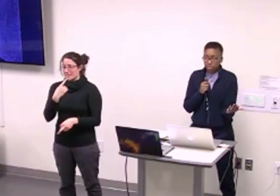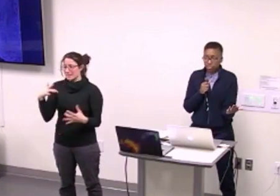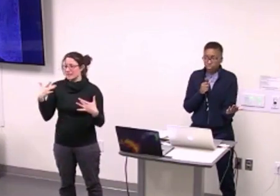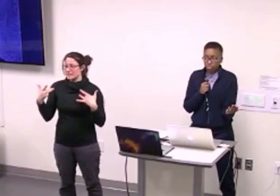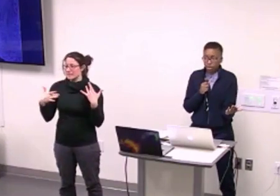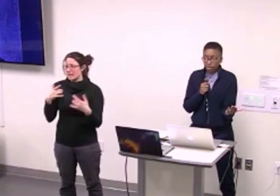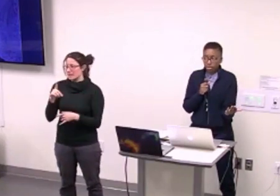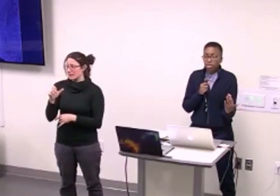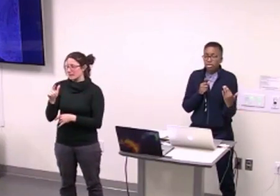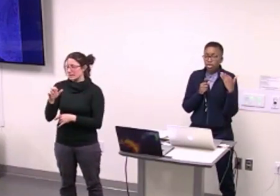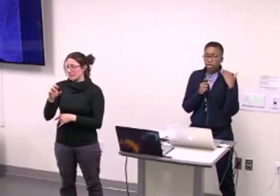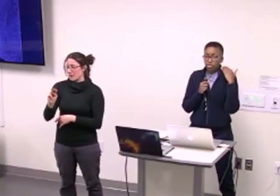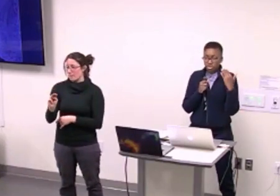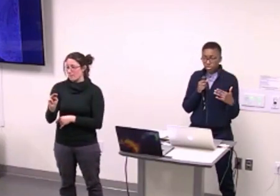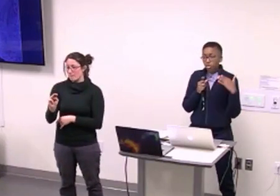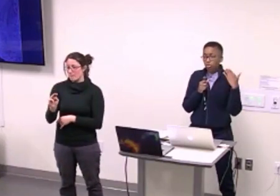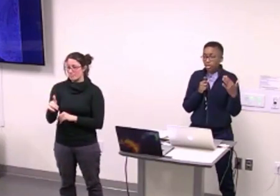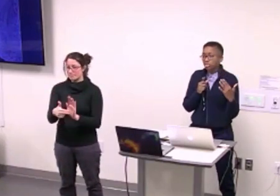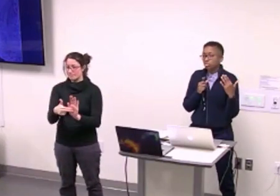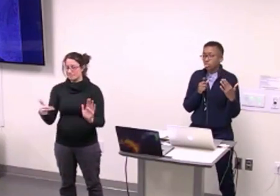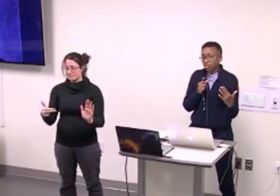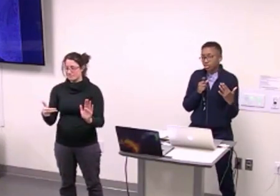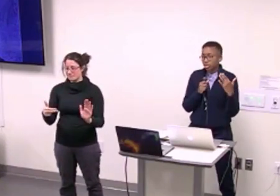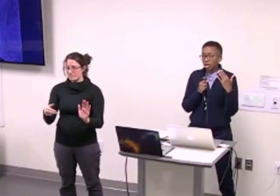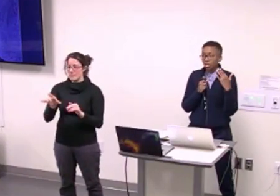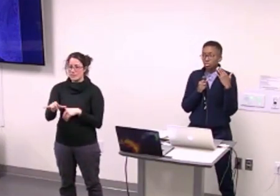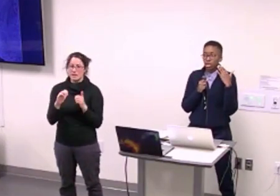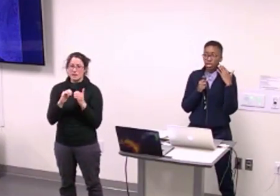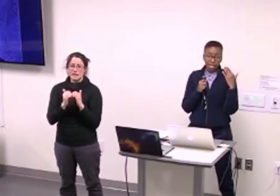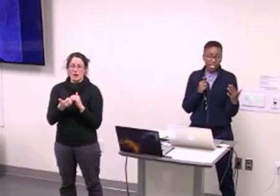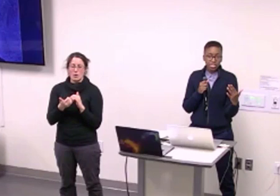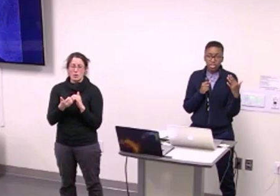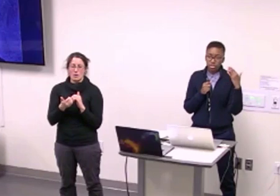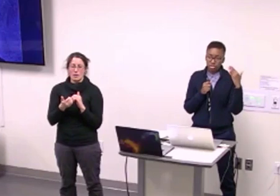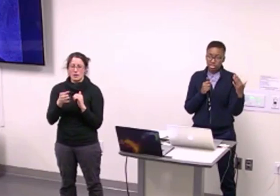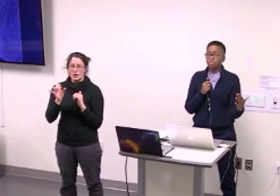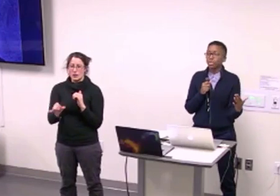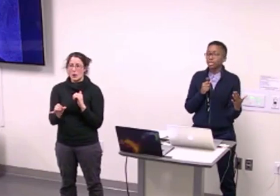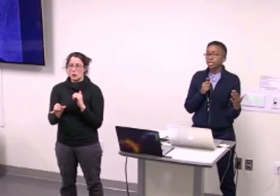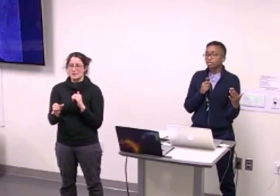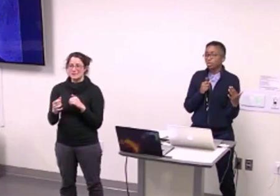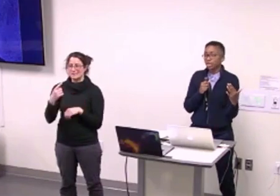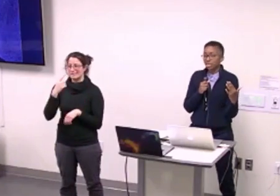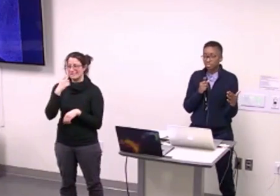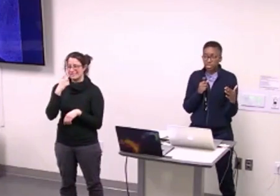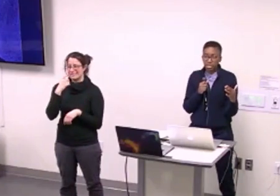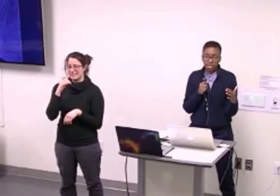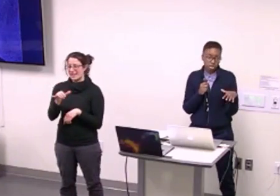Right? So these are the ways in which alleged disability is being levied against our people.